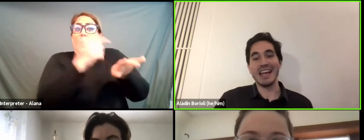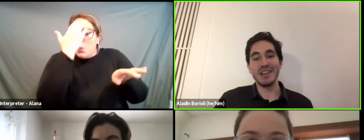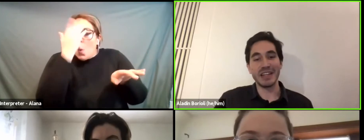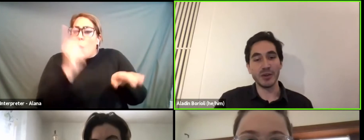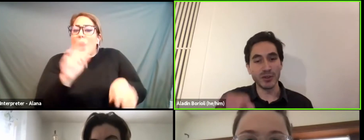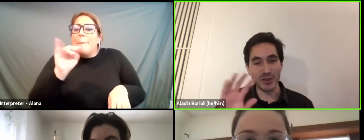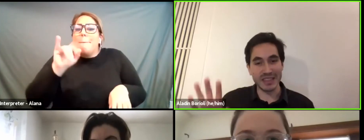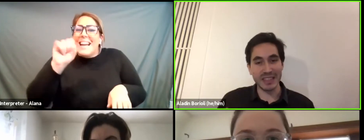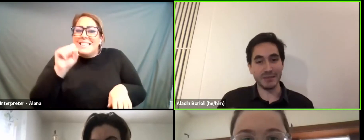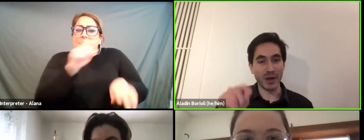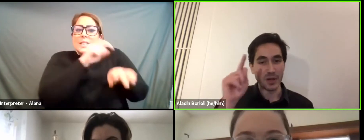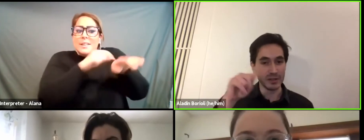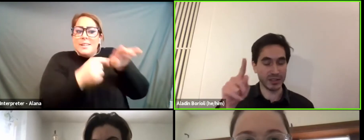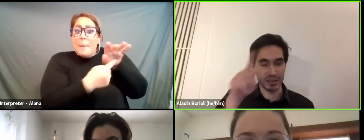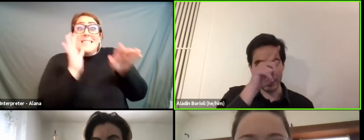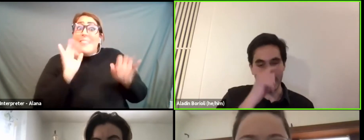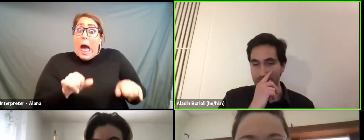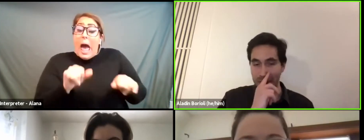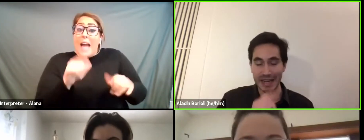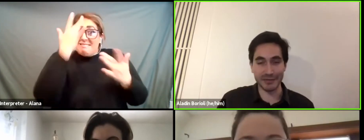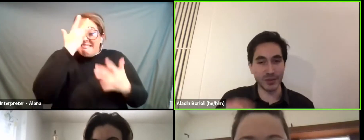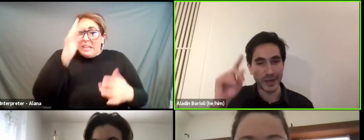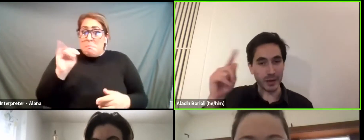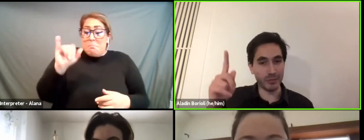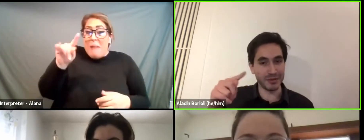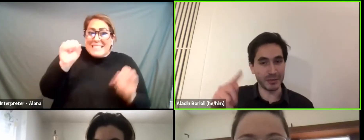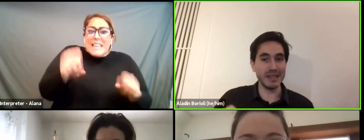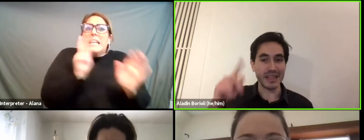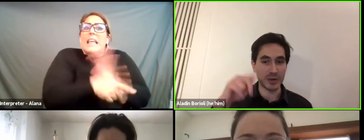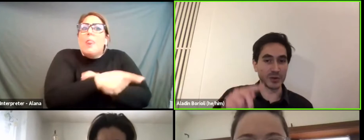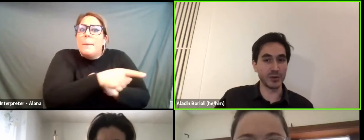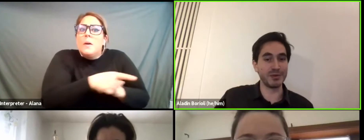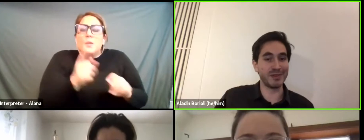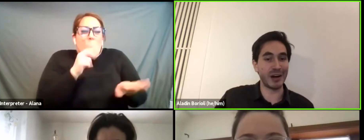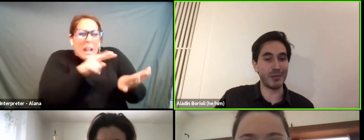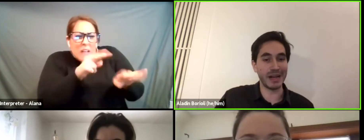you can also see a counter on the top left going up with the bees and also with the Varroa Mites.